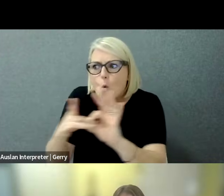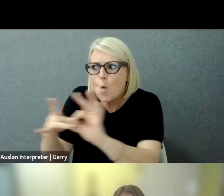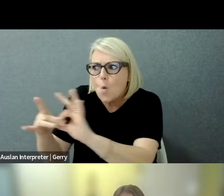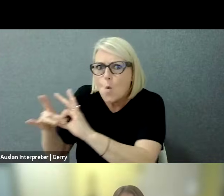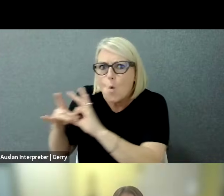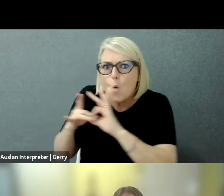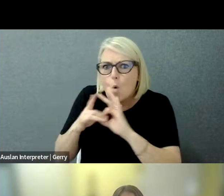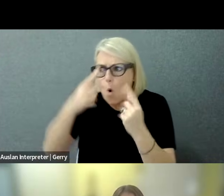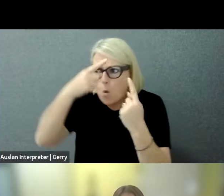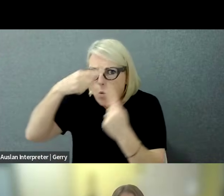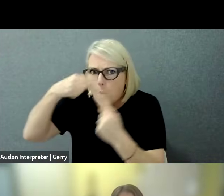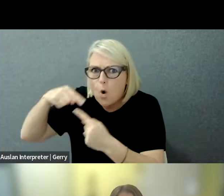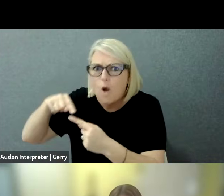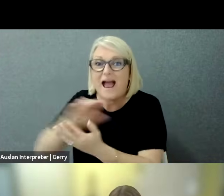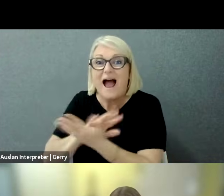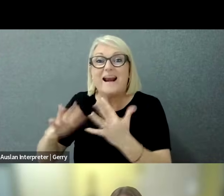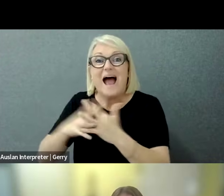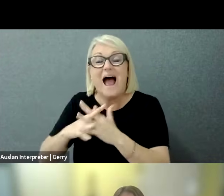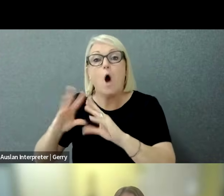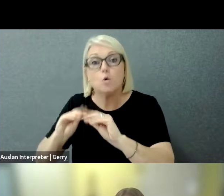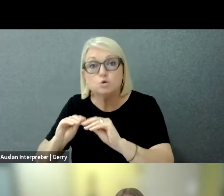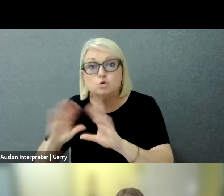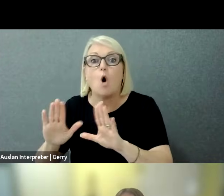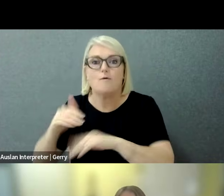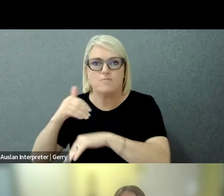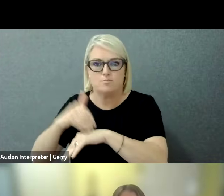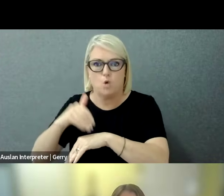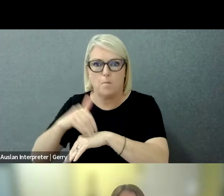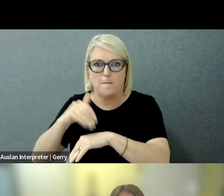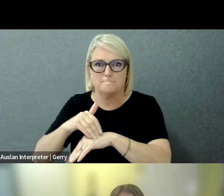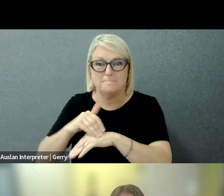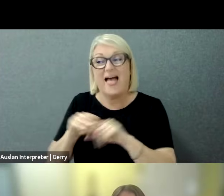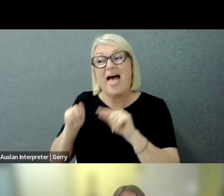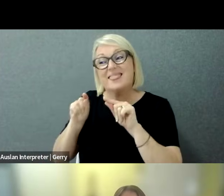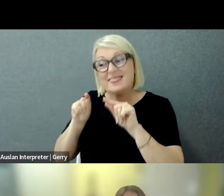to think about, how do we solve this locally? Then that's where the magic actually happens. It's